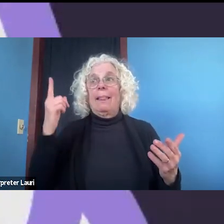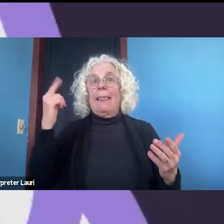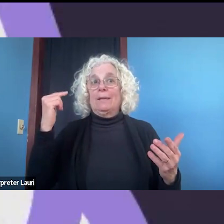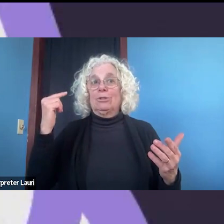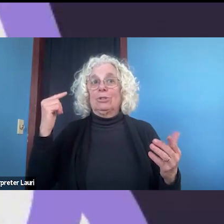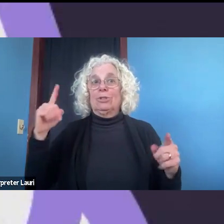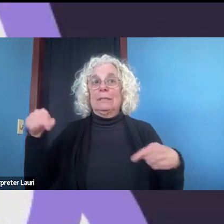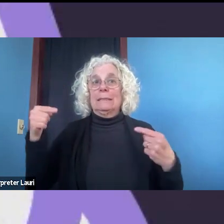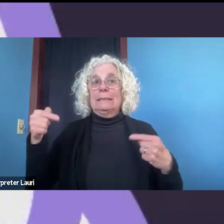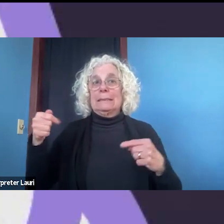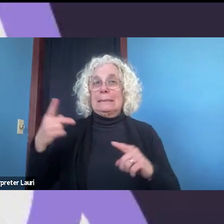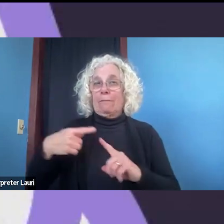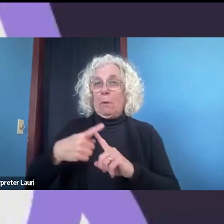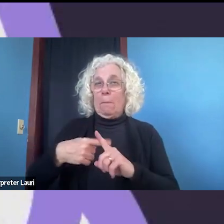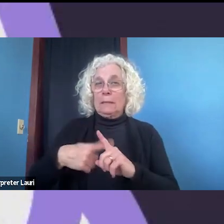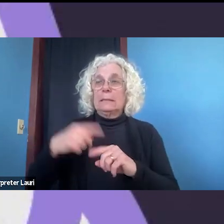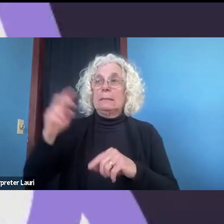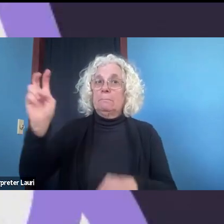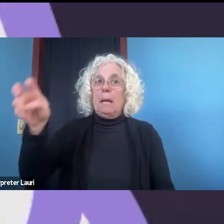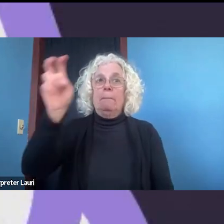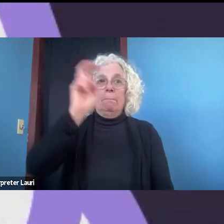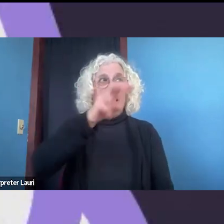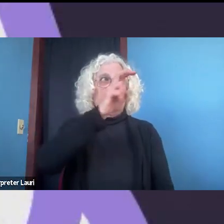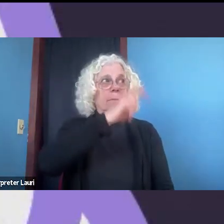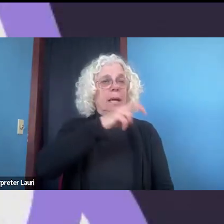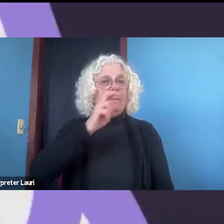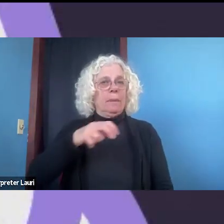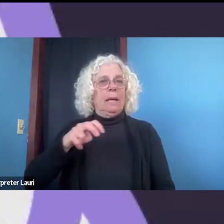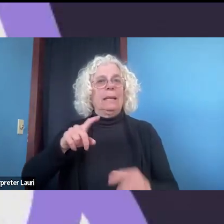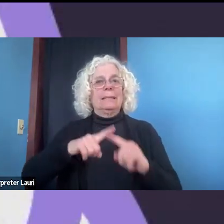visited over 100 cities for the arts, and economic prosperity work.